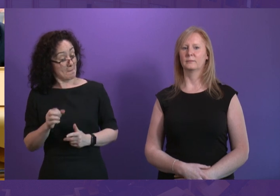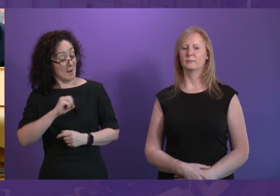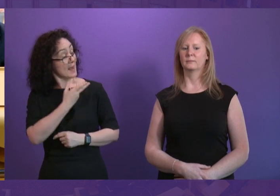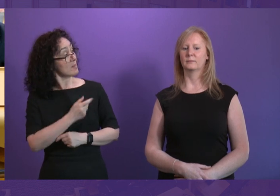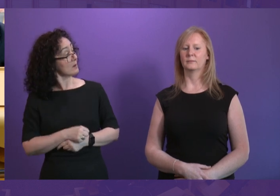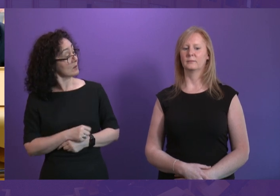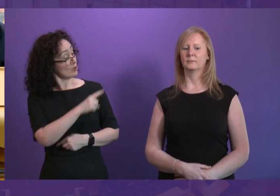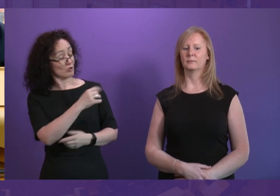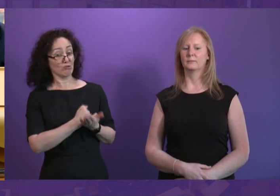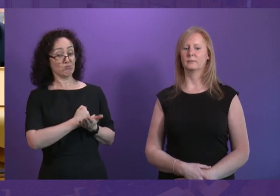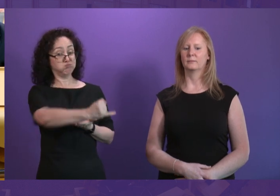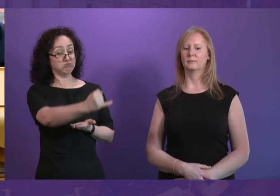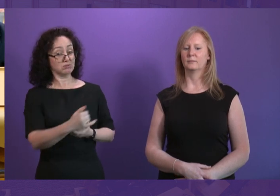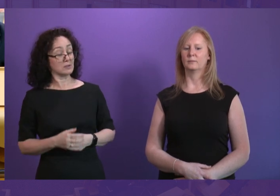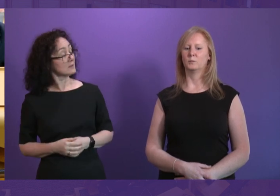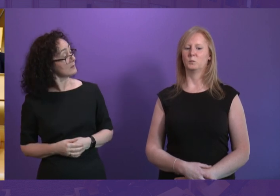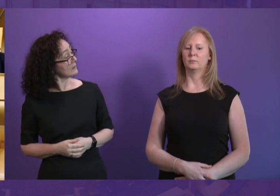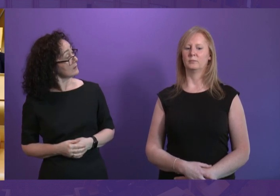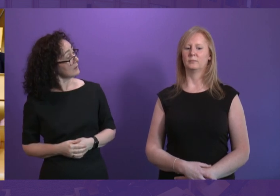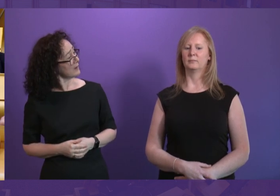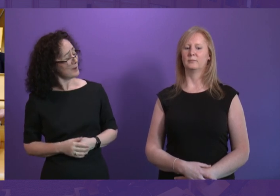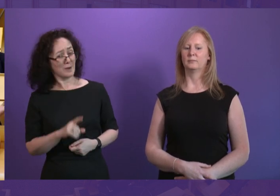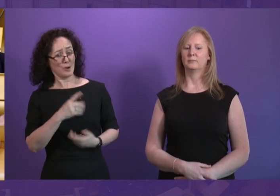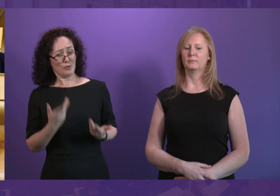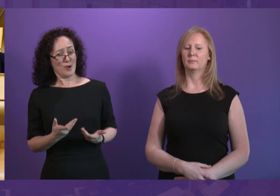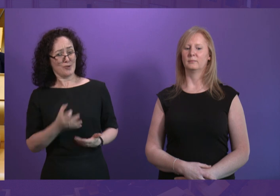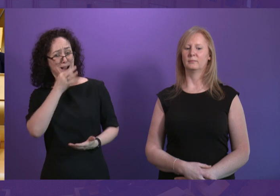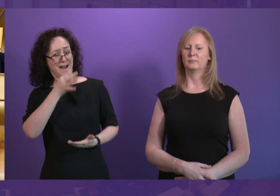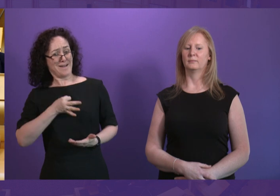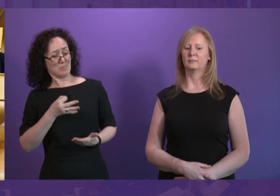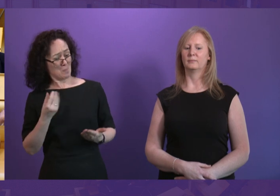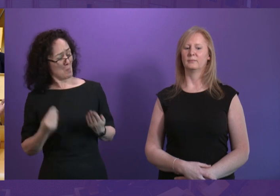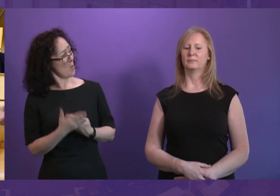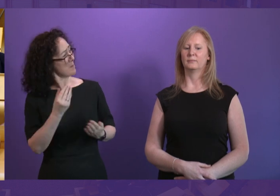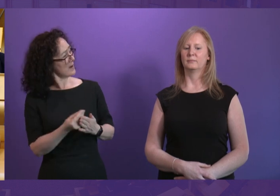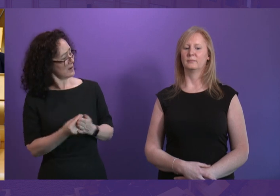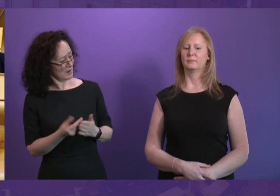He has got no credibility in asking for more money if he will not say where that money will come from.